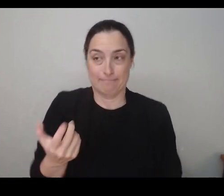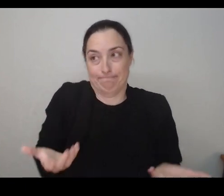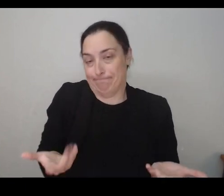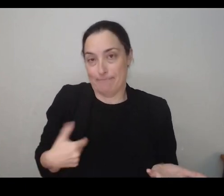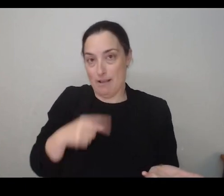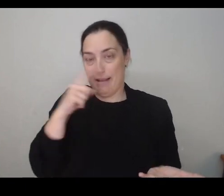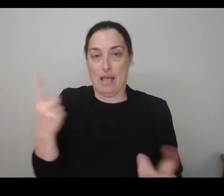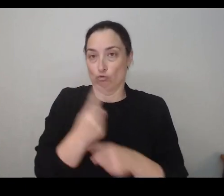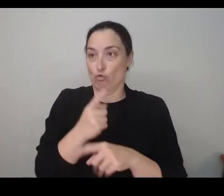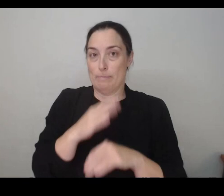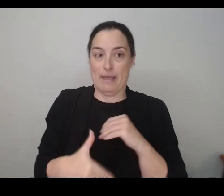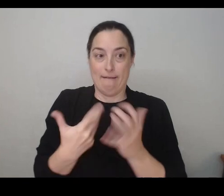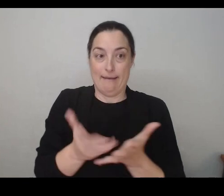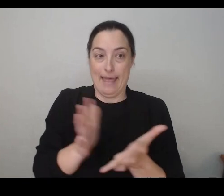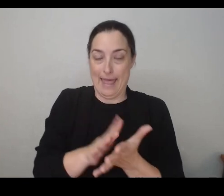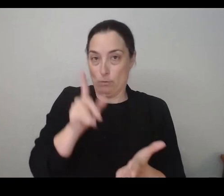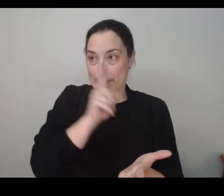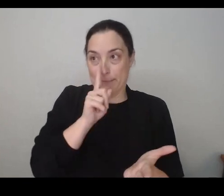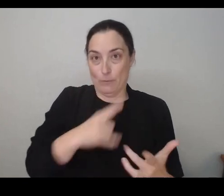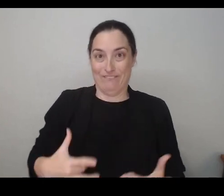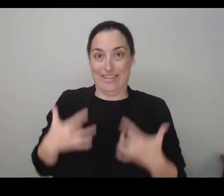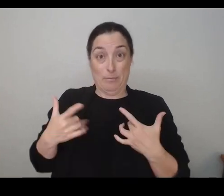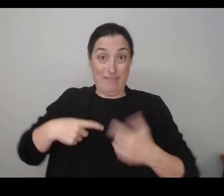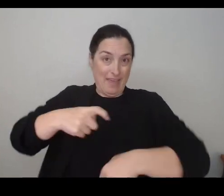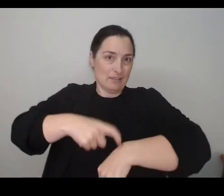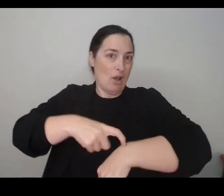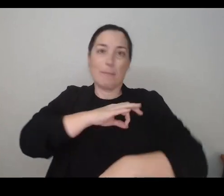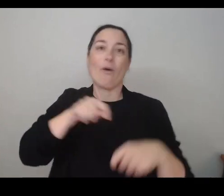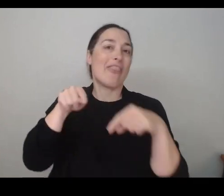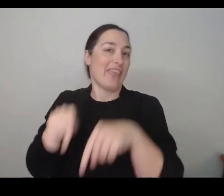because I was not in Tahiti at that moment, I was doing my studies in France.